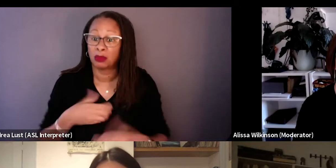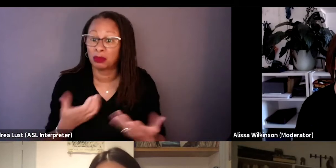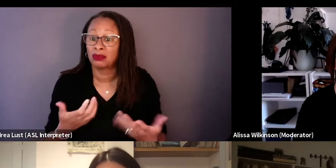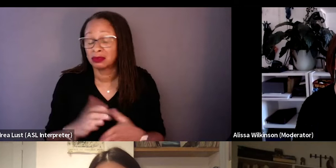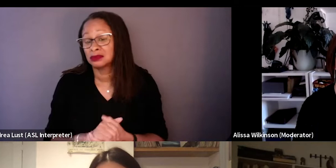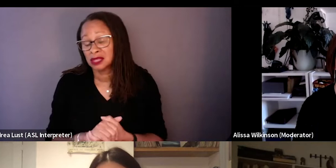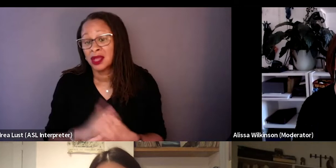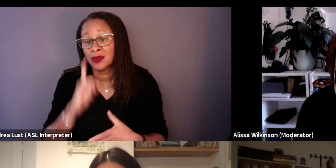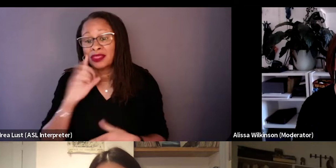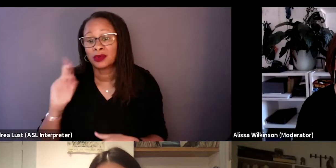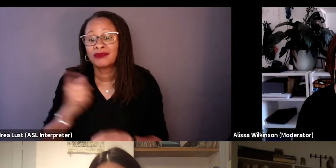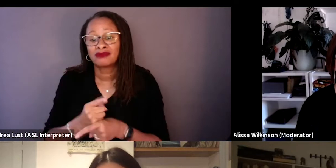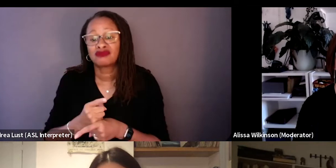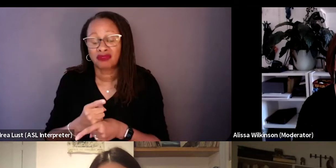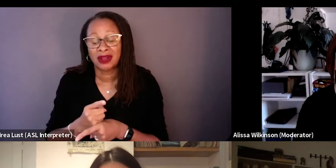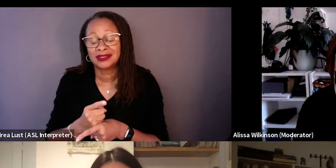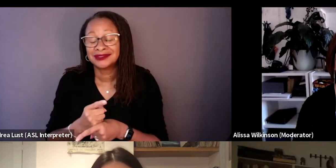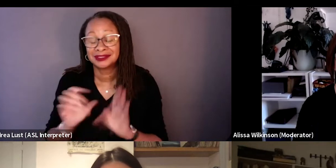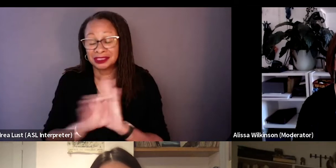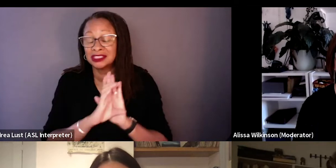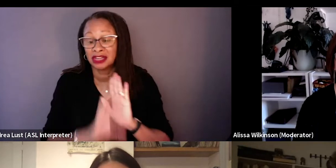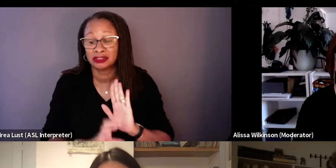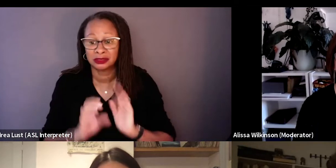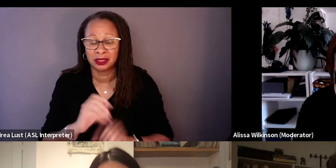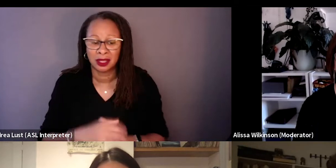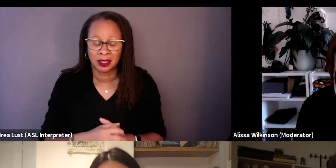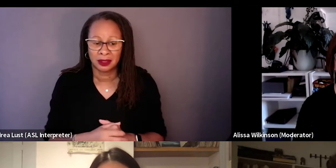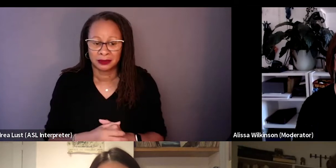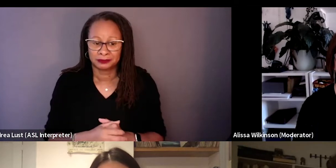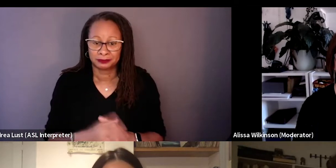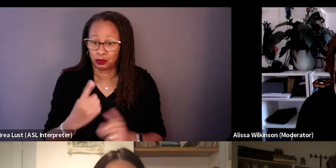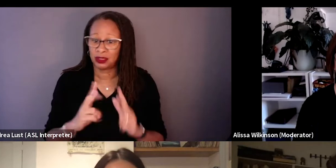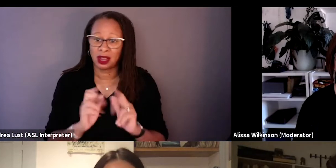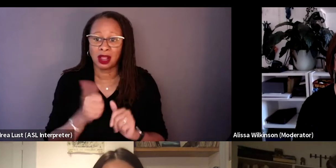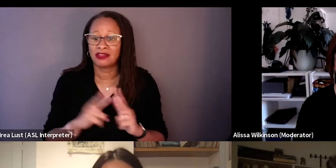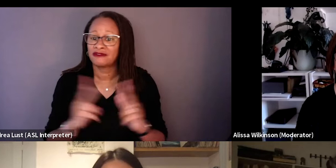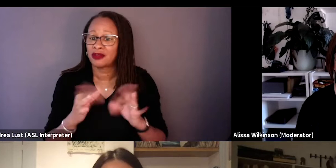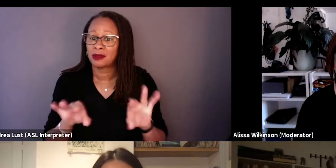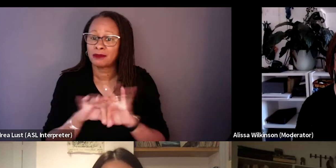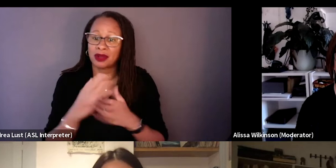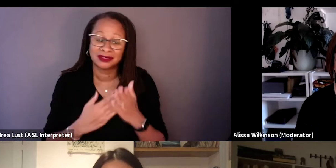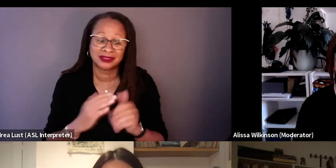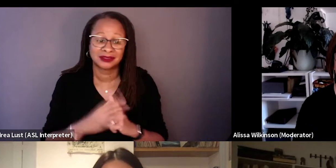that's the right character. And I think one other very, very important aspect, we are talking about a country where,